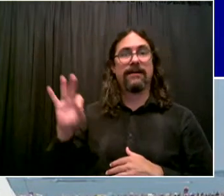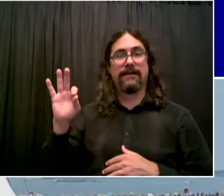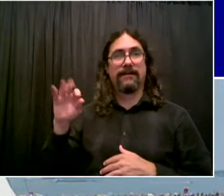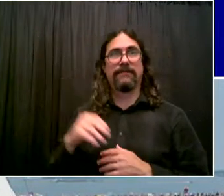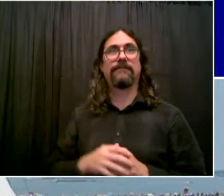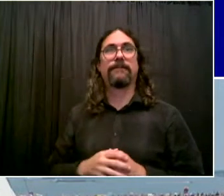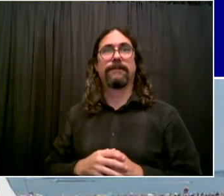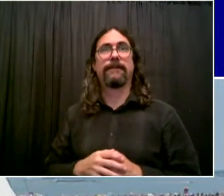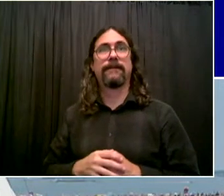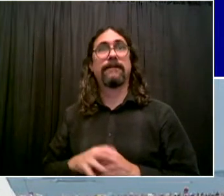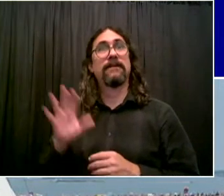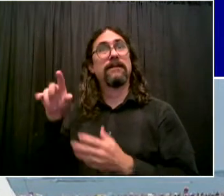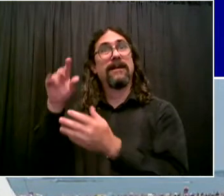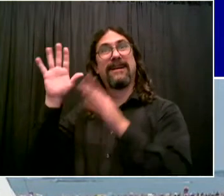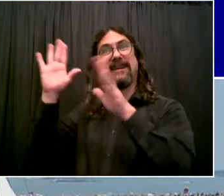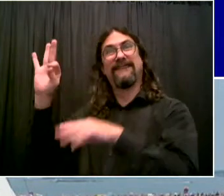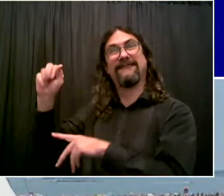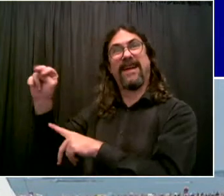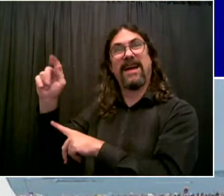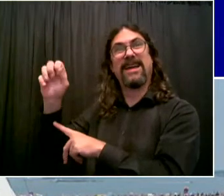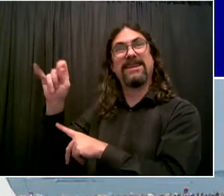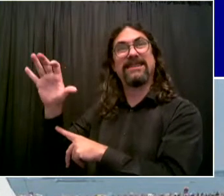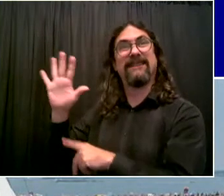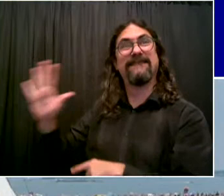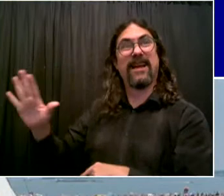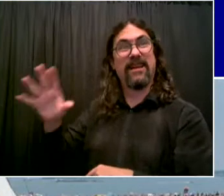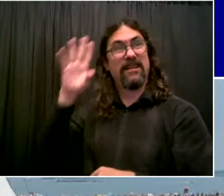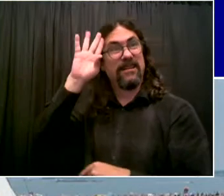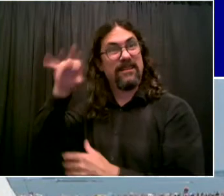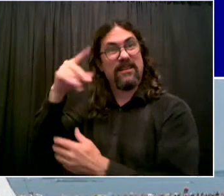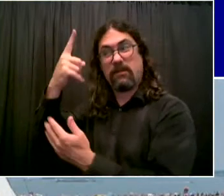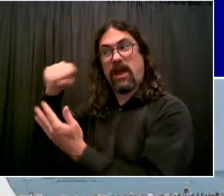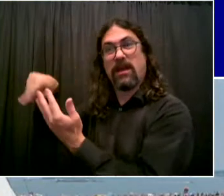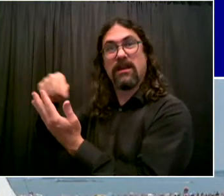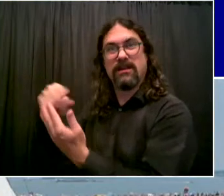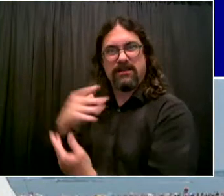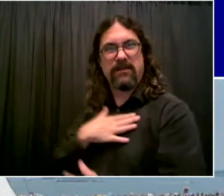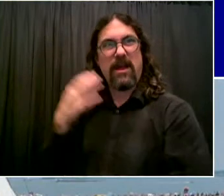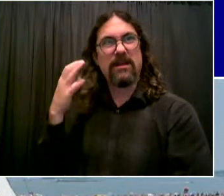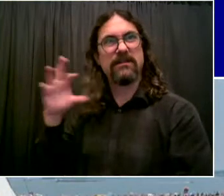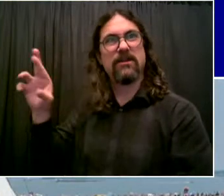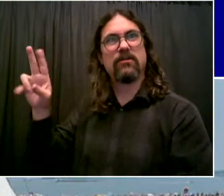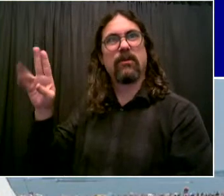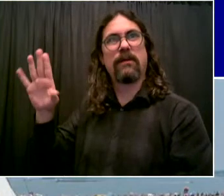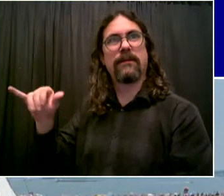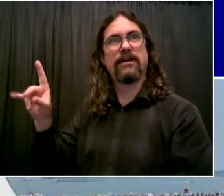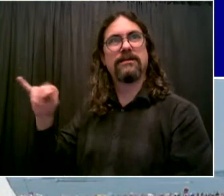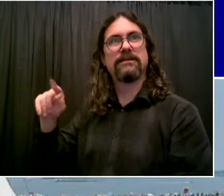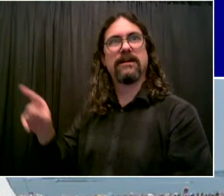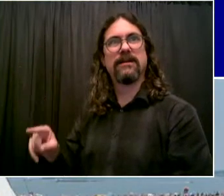CALF, FANTASTIC FIVE. THE FANTASTIC FIVE, ONE OF